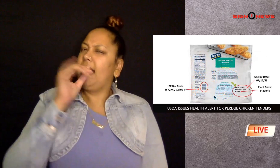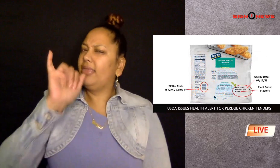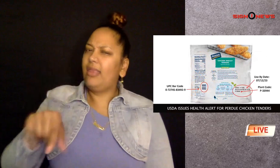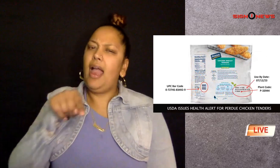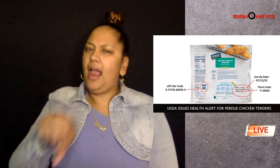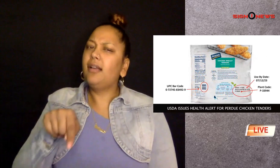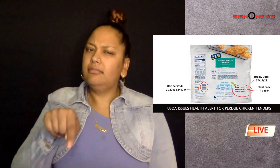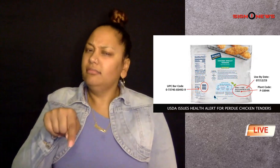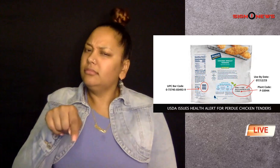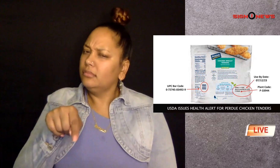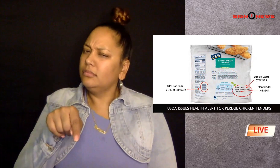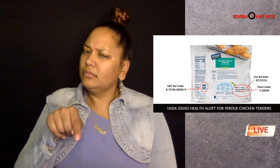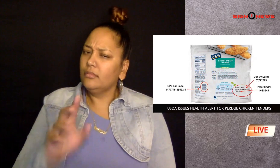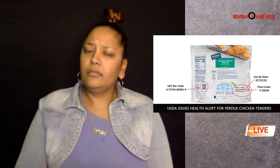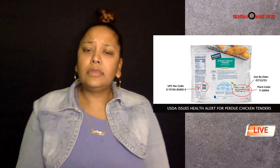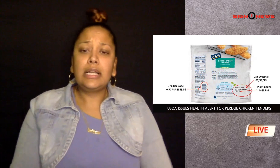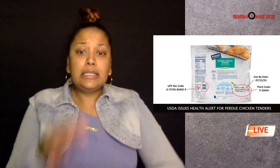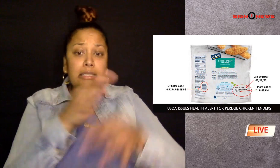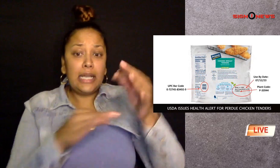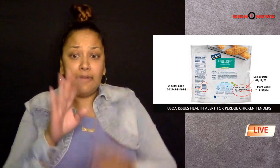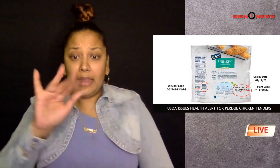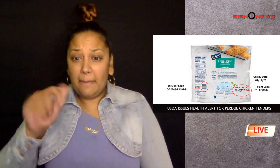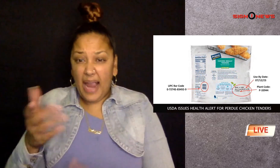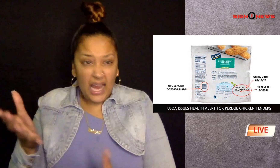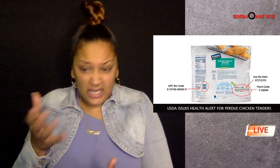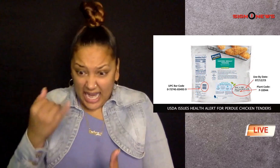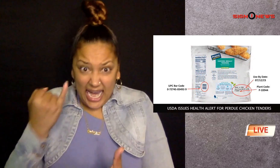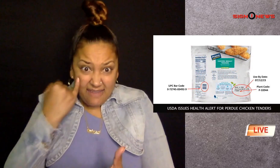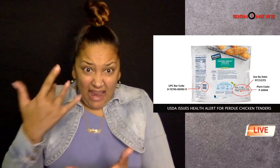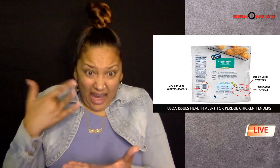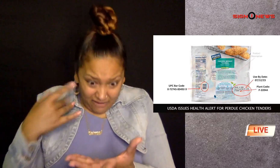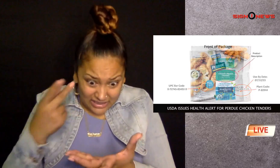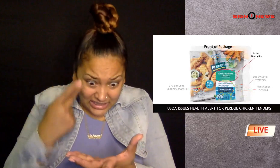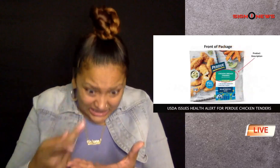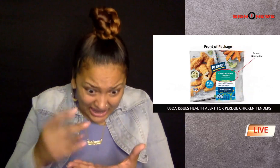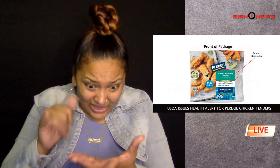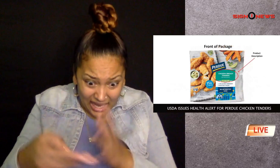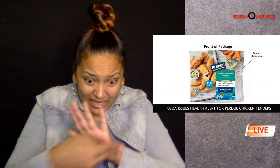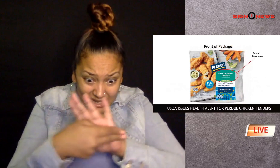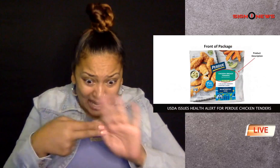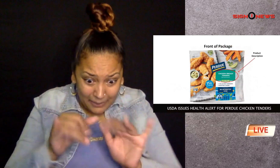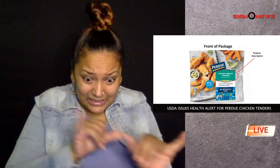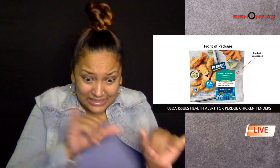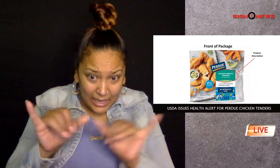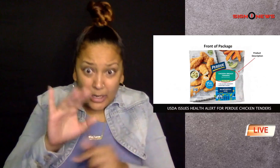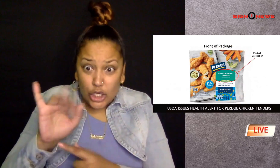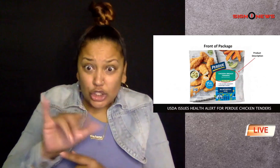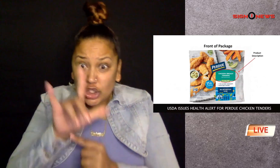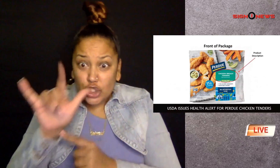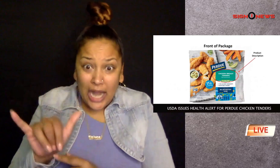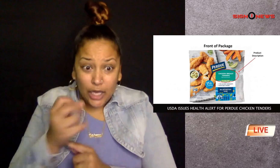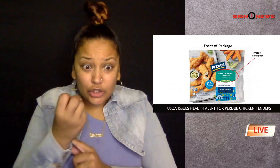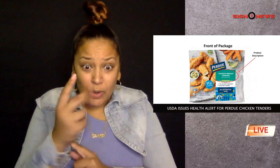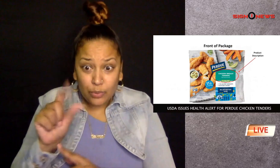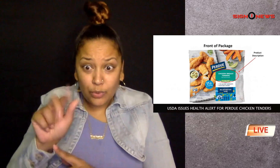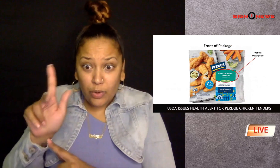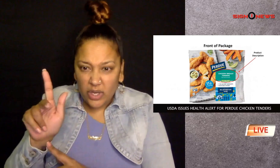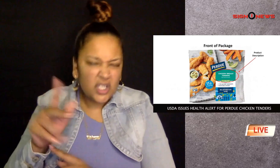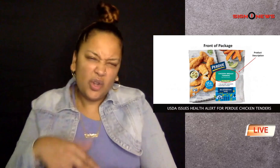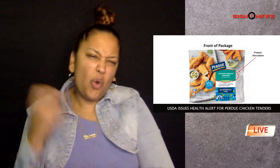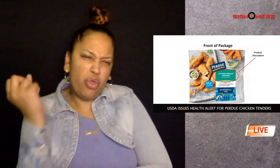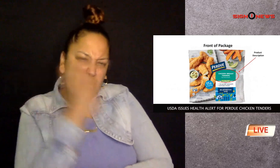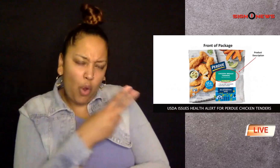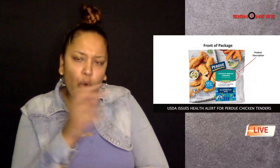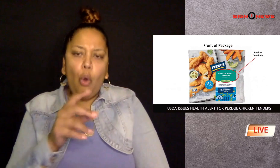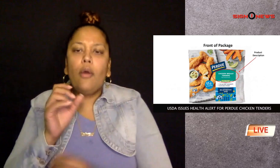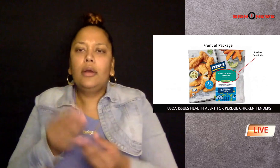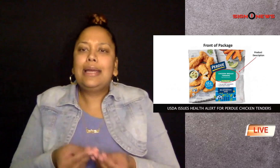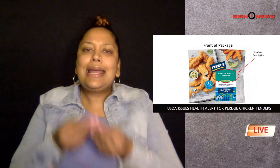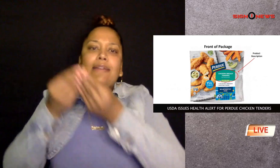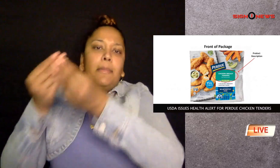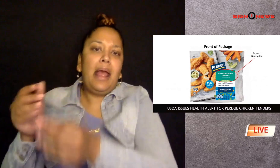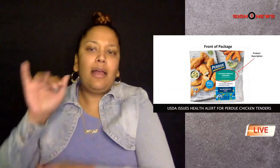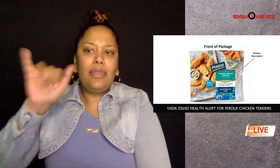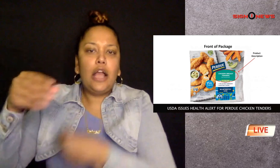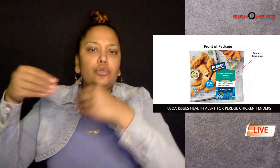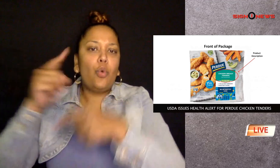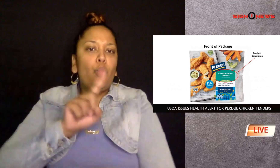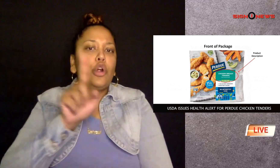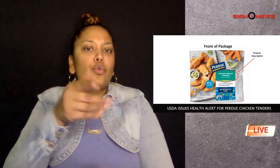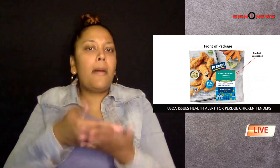should not eat the tenders instead the bag should be thrown away or return to the store